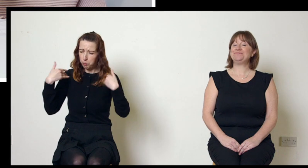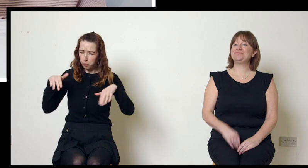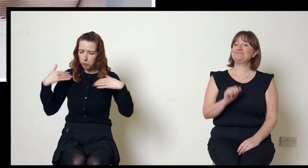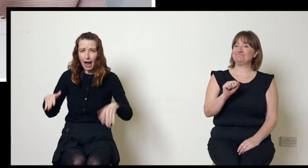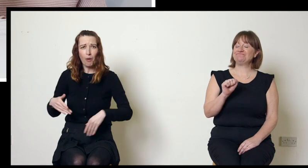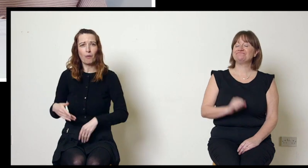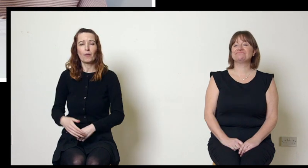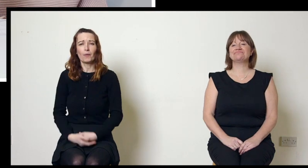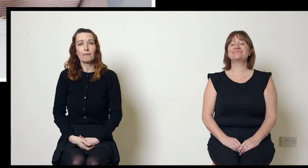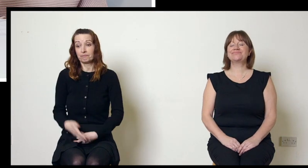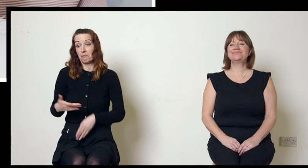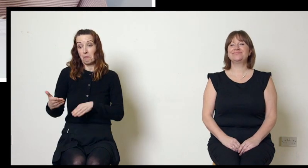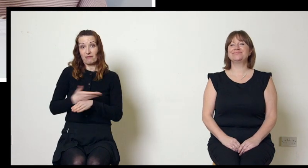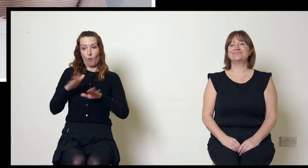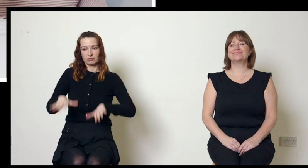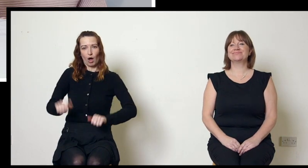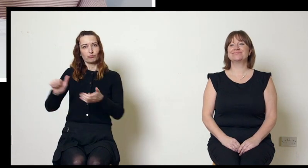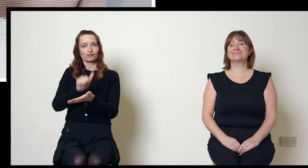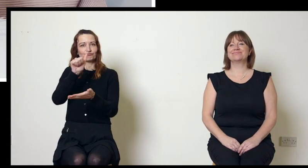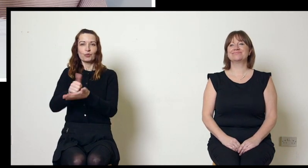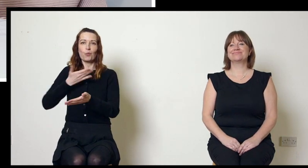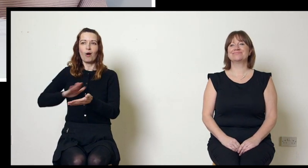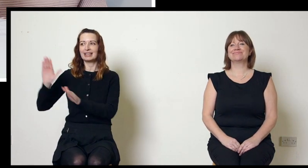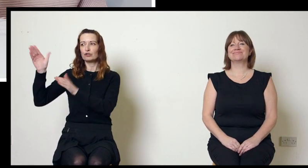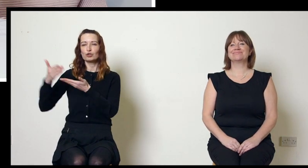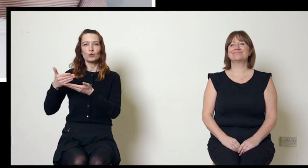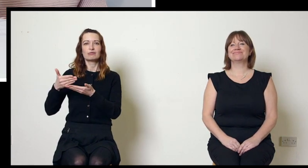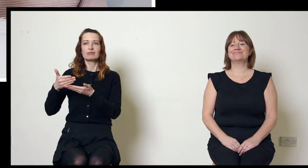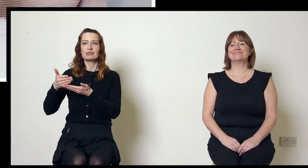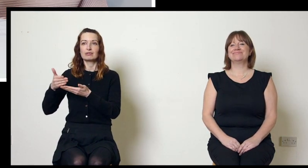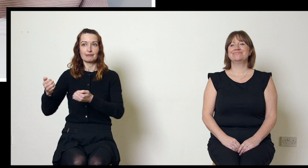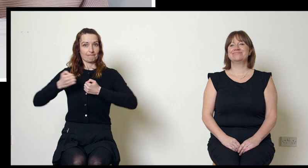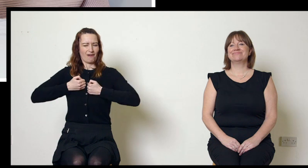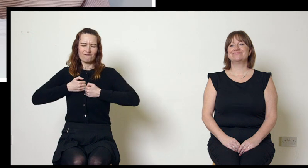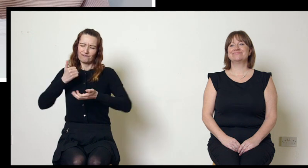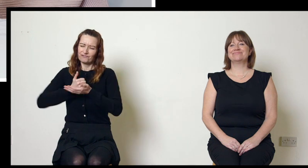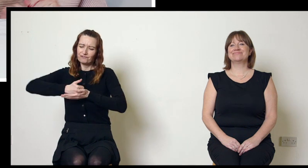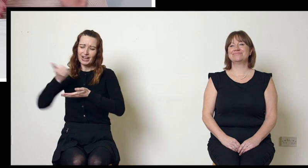But, before we begin properly, I'd like to introduce you all to the brilliant team from Peterborough Presents.